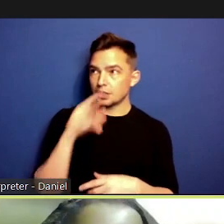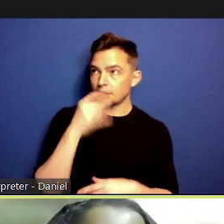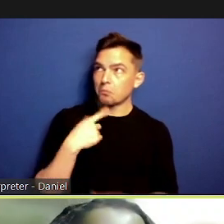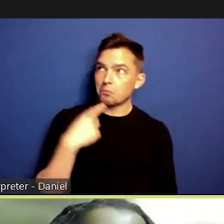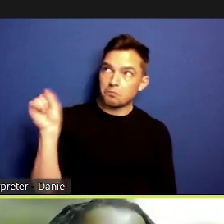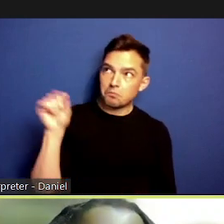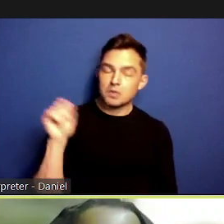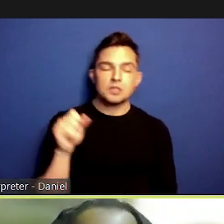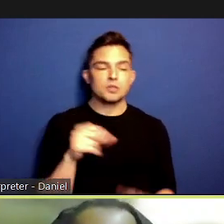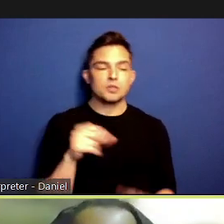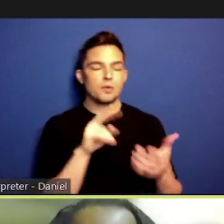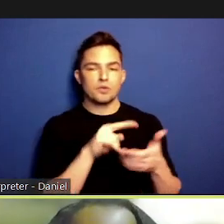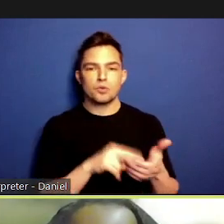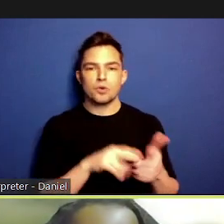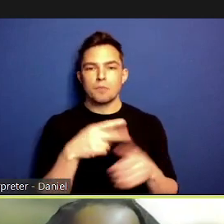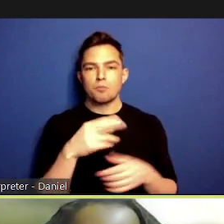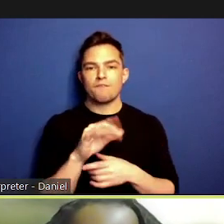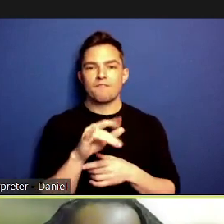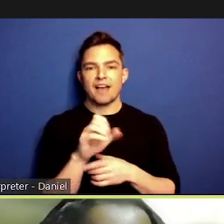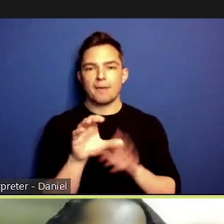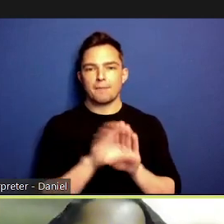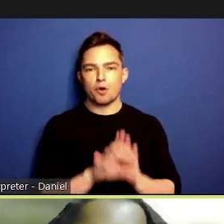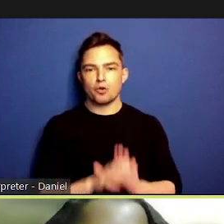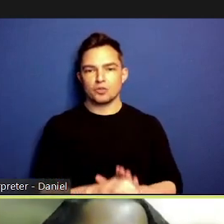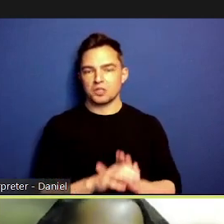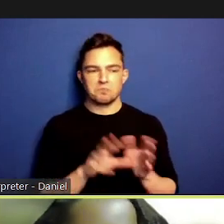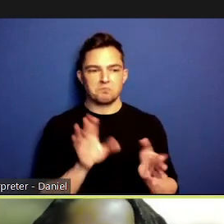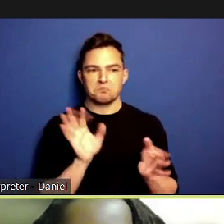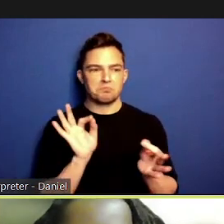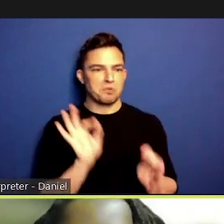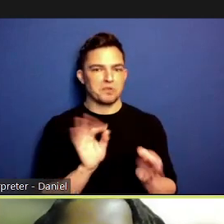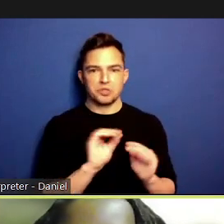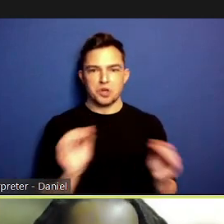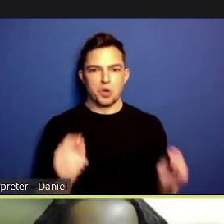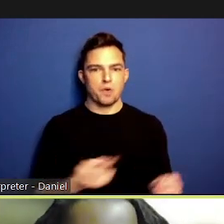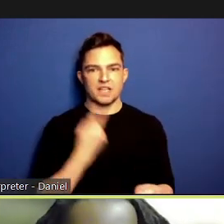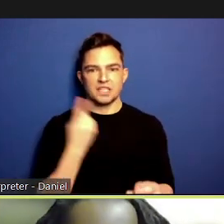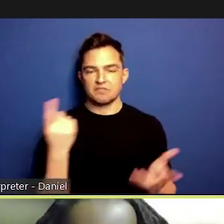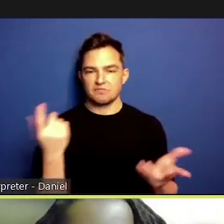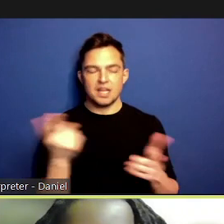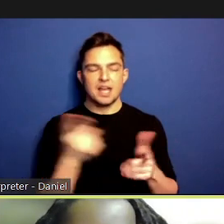through the profile photos, which were perfectly inoffensive, and then proceeded to describe